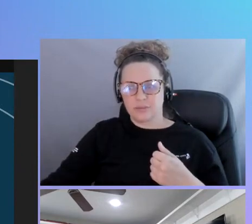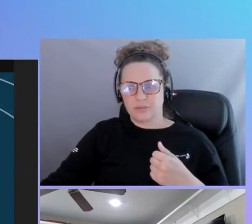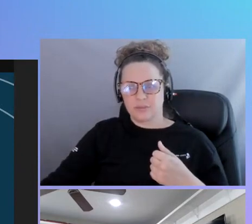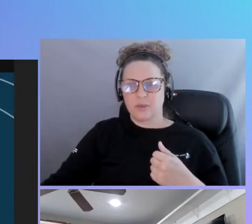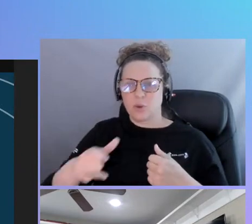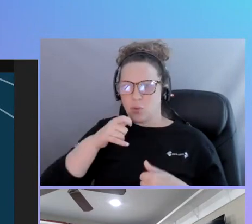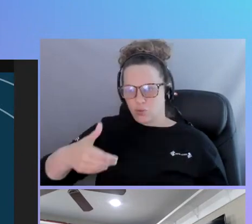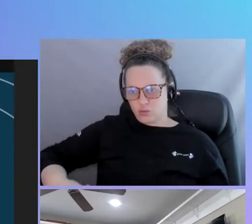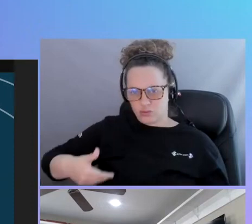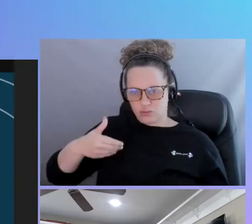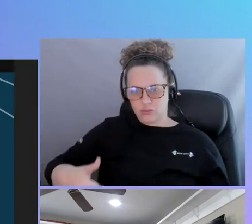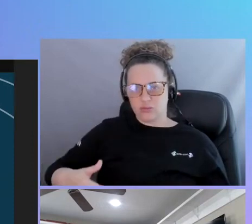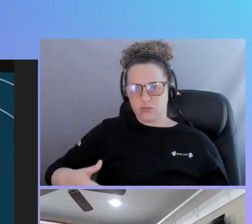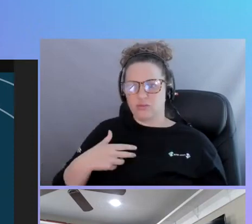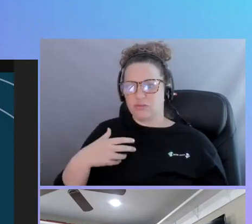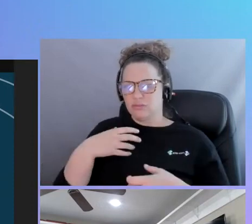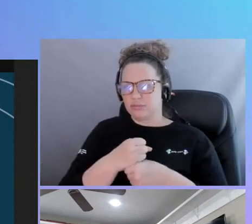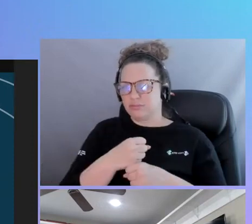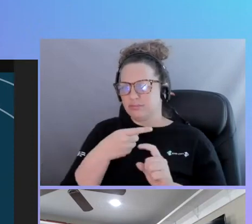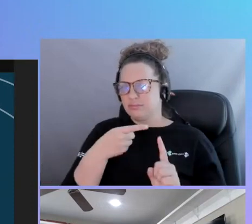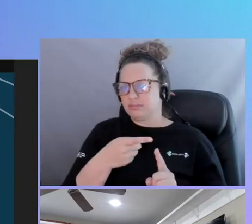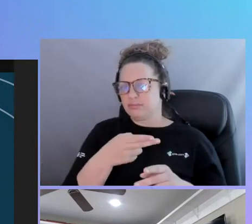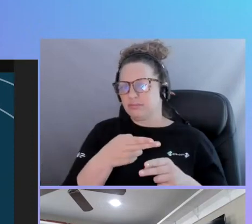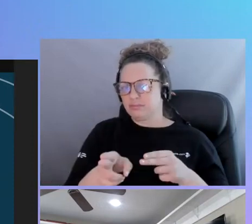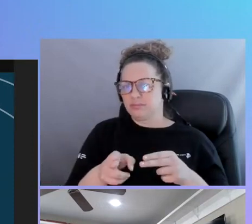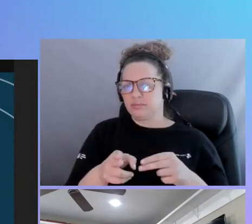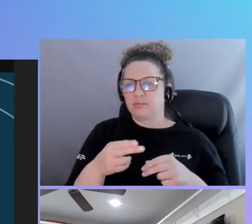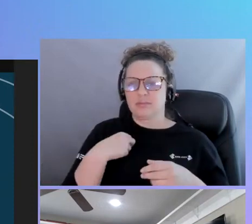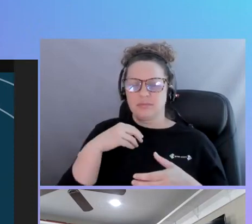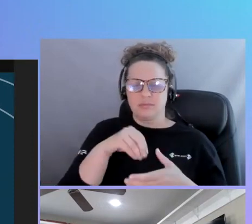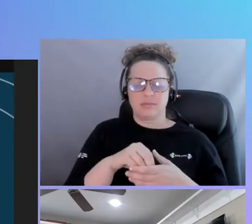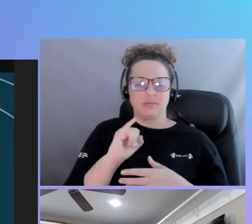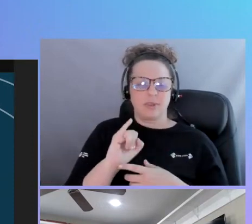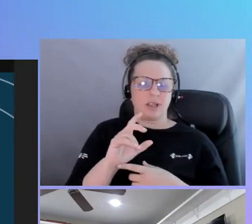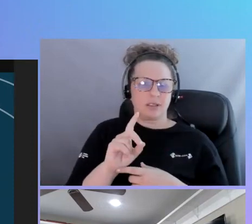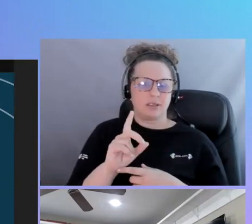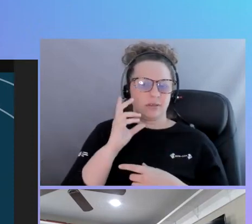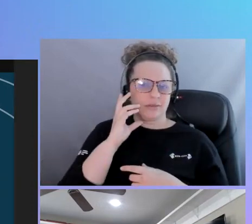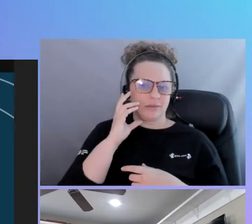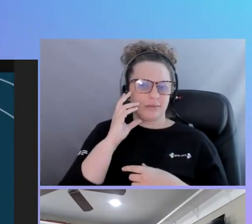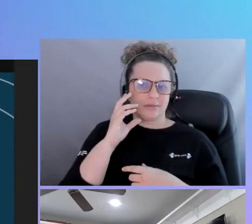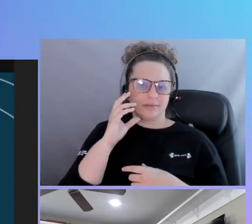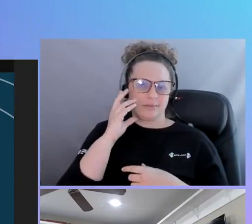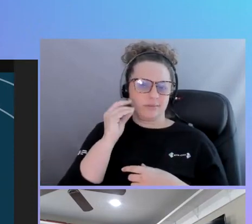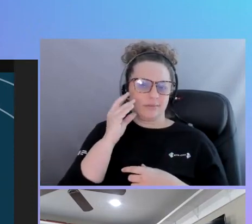I've been in it now for over 37 years. I am a screen reader,